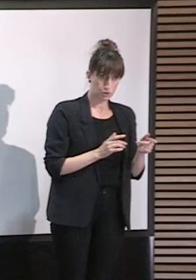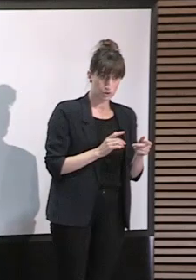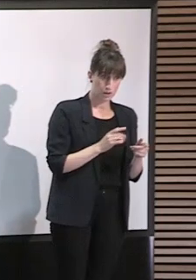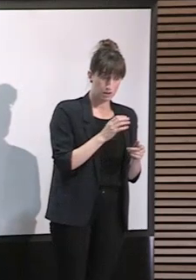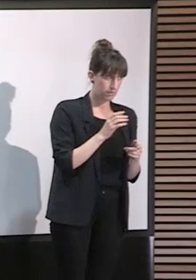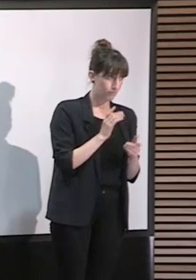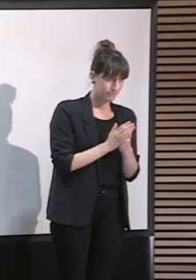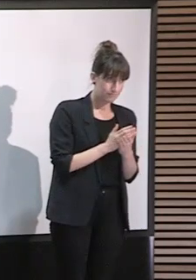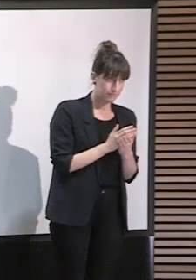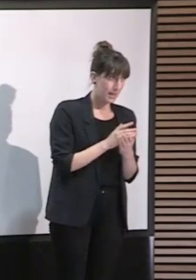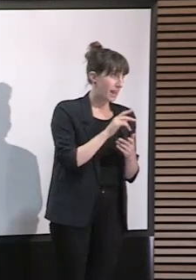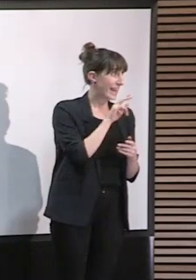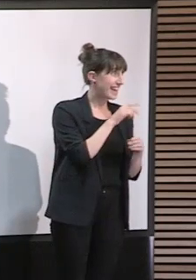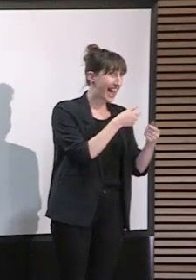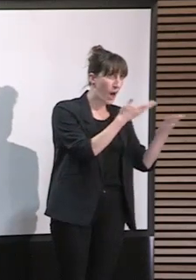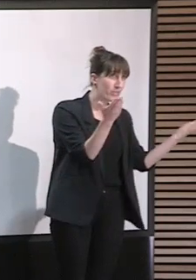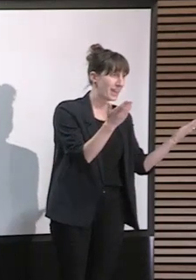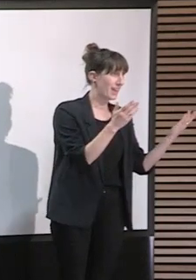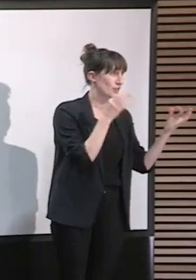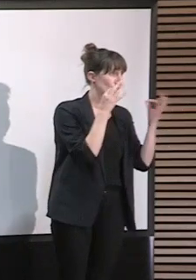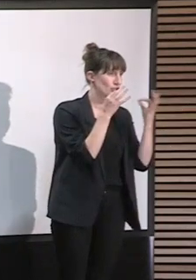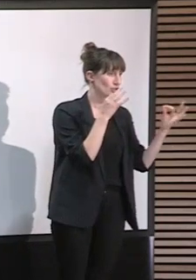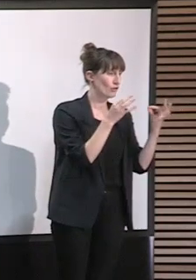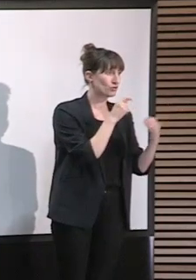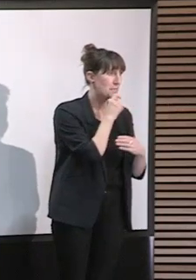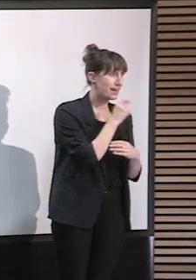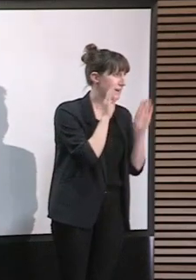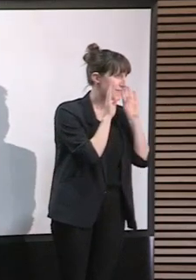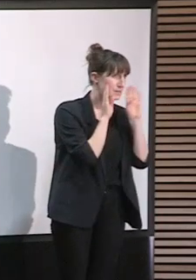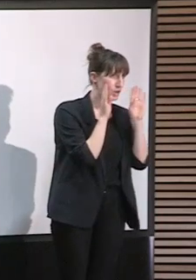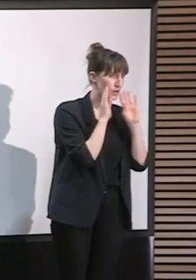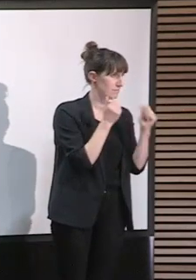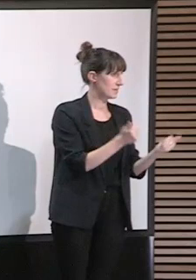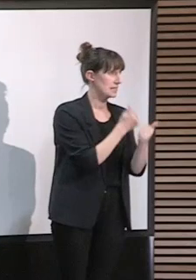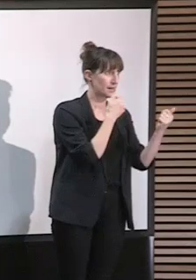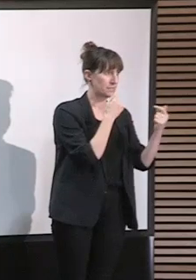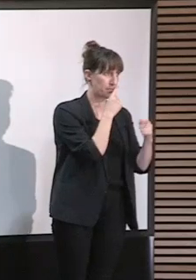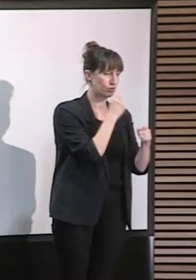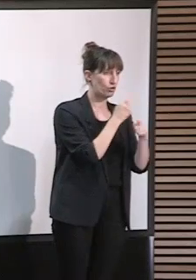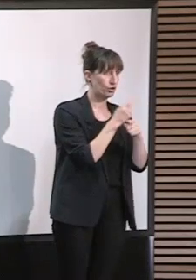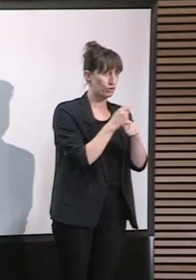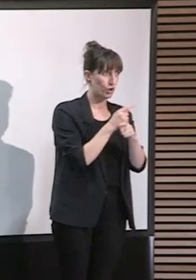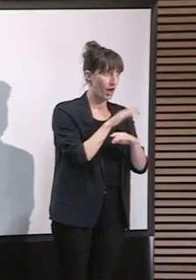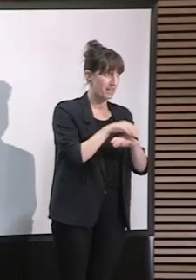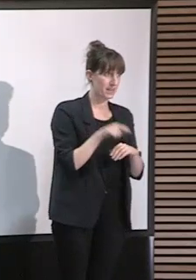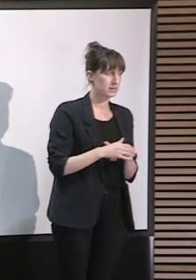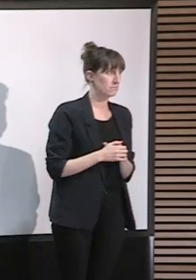concerned it's the misinformation stuff you've commented on before. You haven't heard anything about that either through social